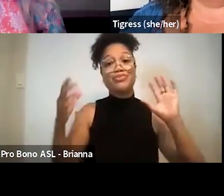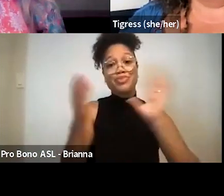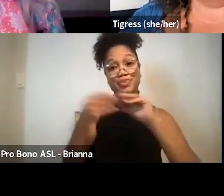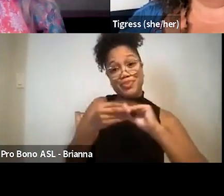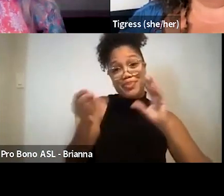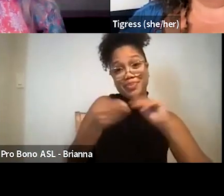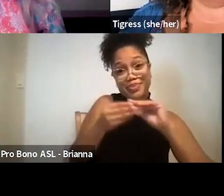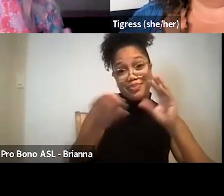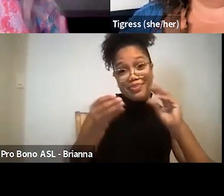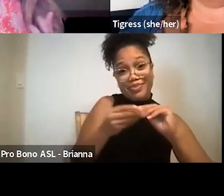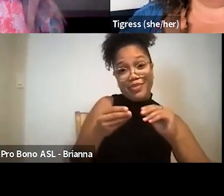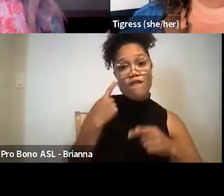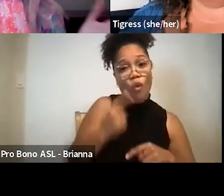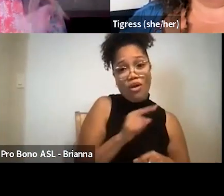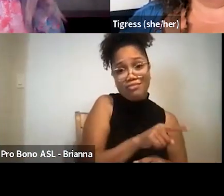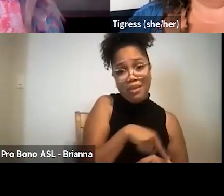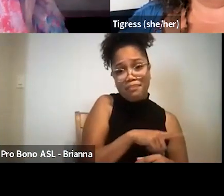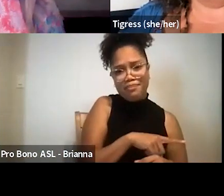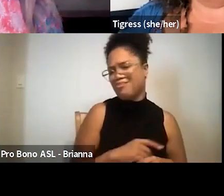So I think it's also the how that we've